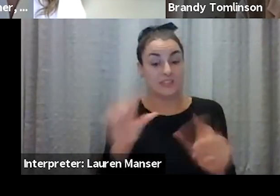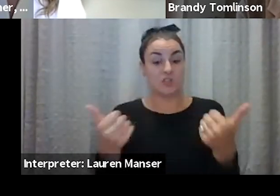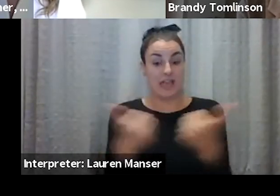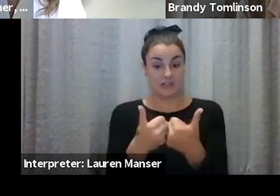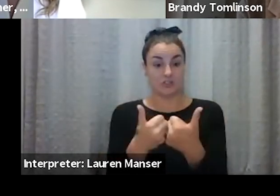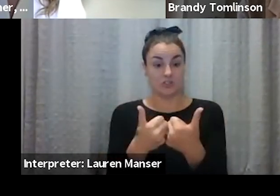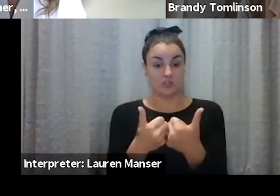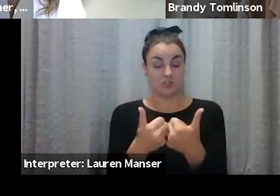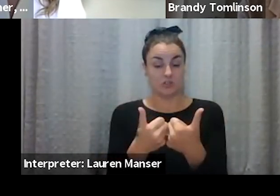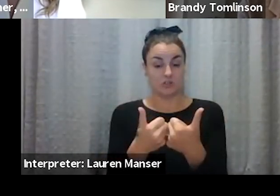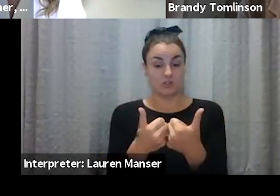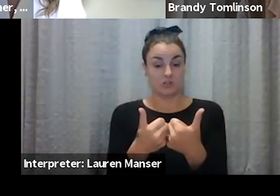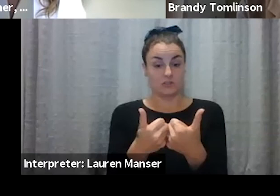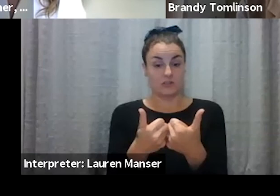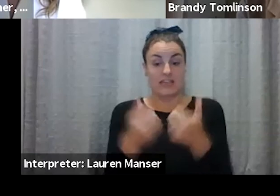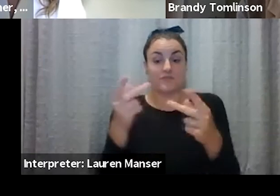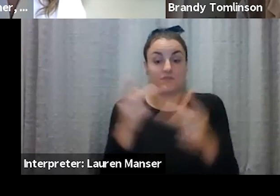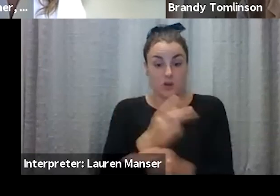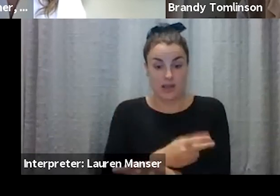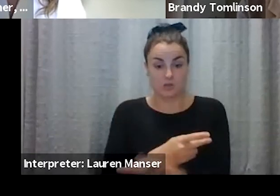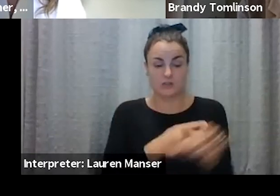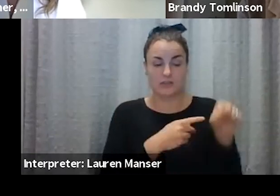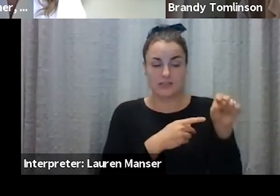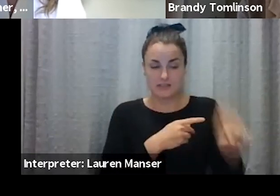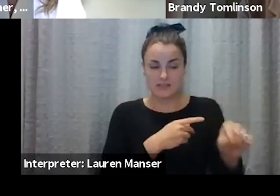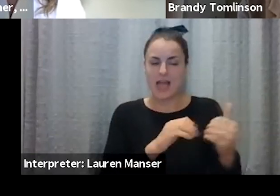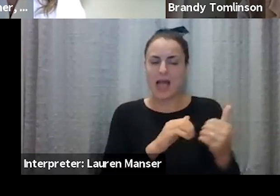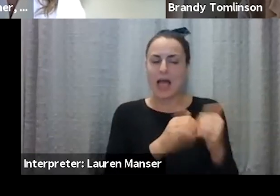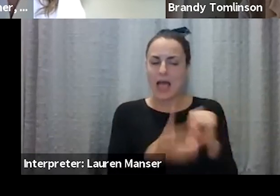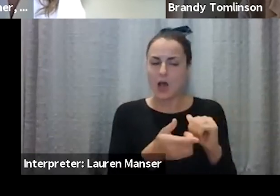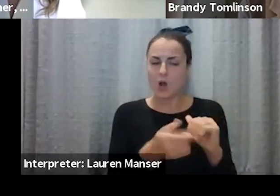and how is it accommodated, managed and accepted